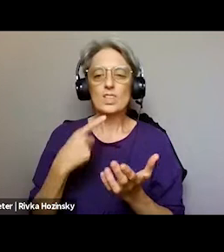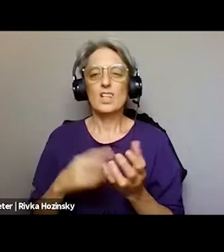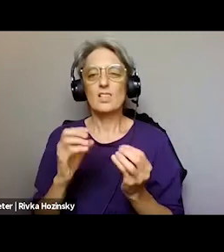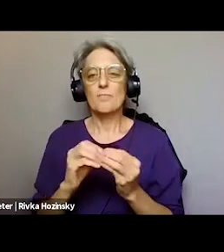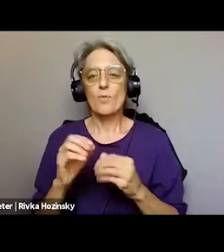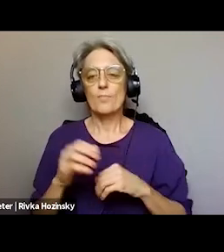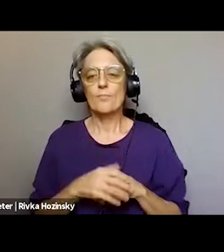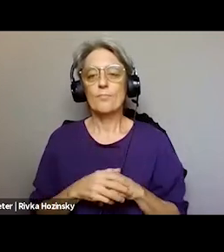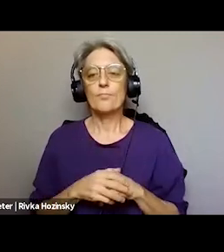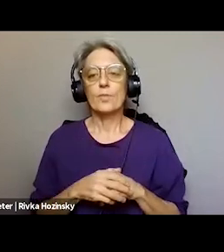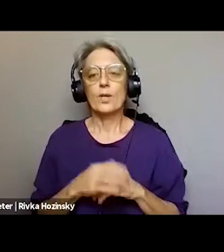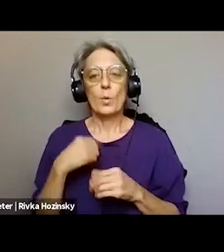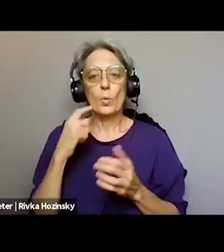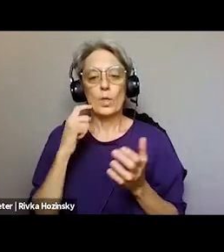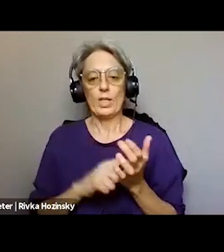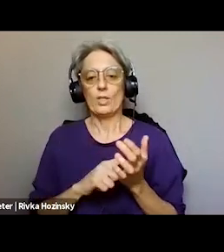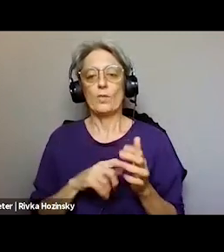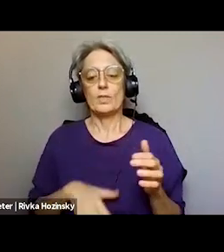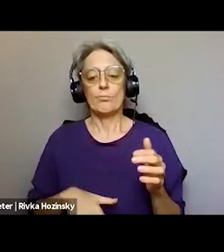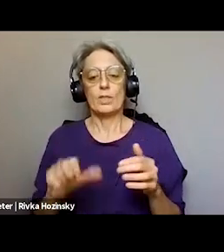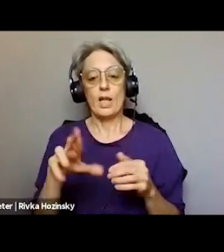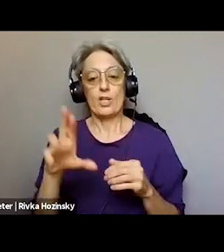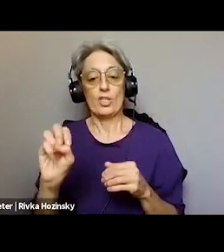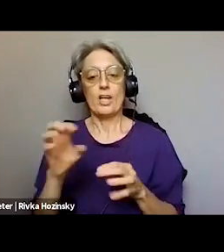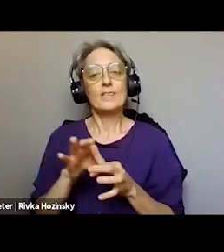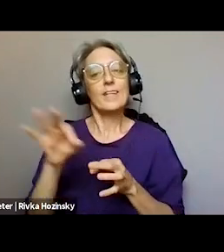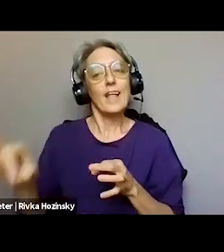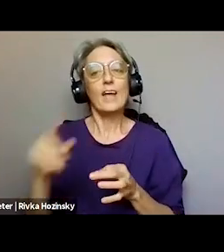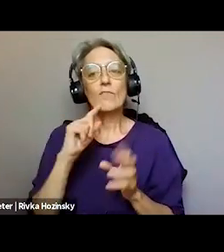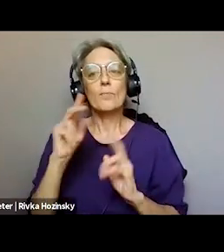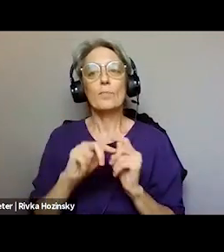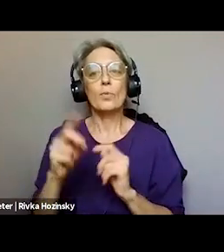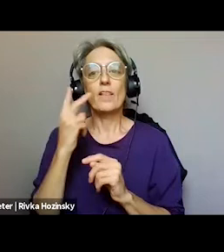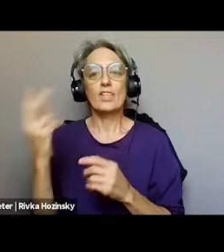initiation of prenatal care for those with vision impairment while there was no delay for those with